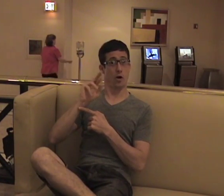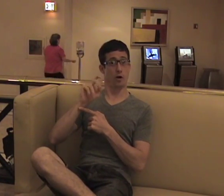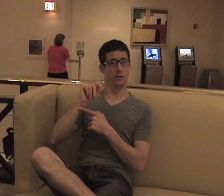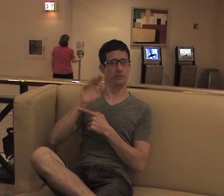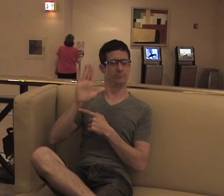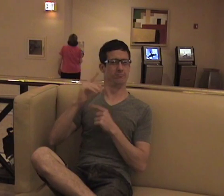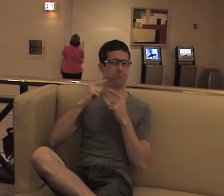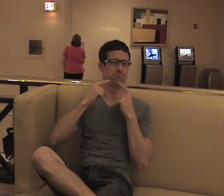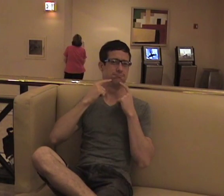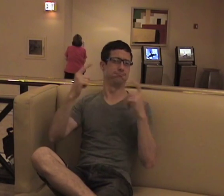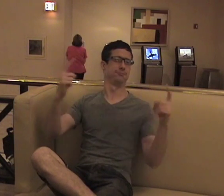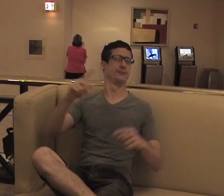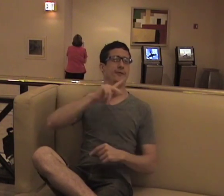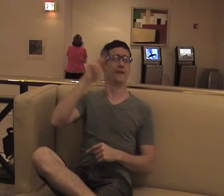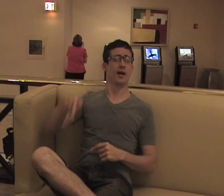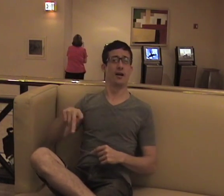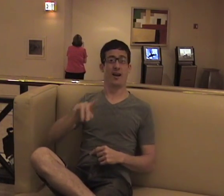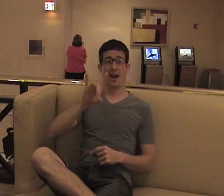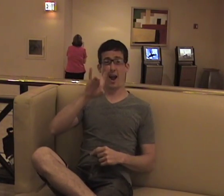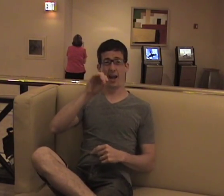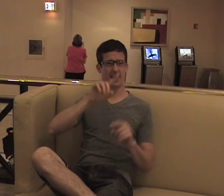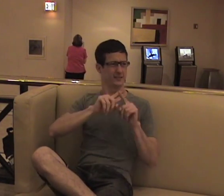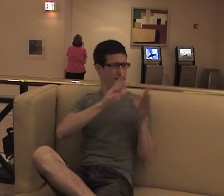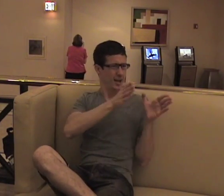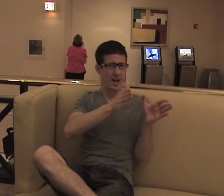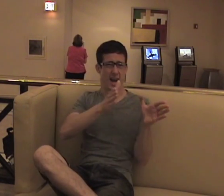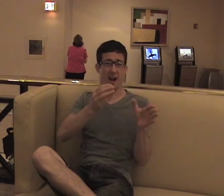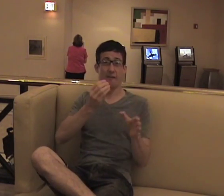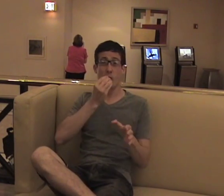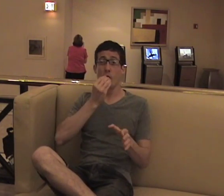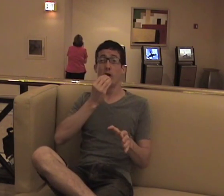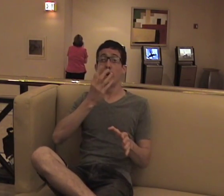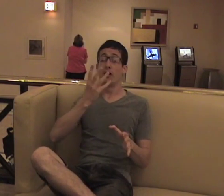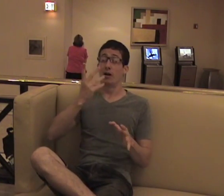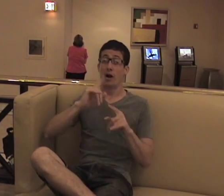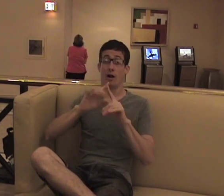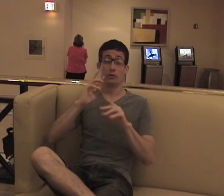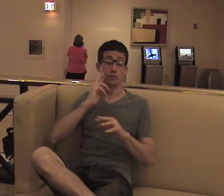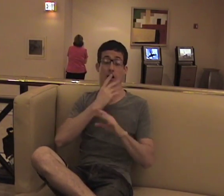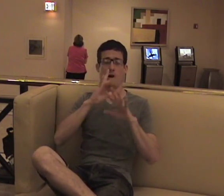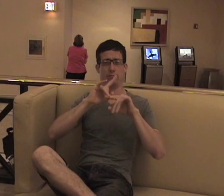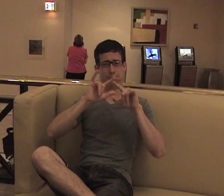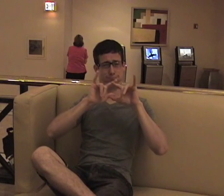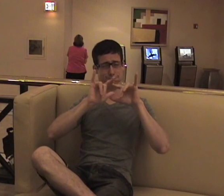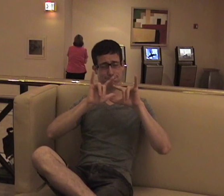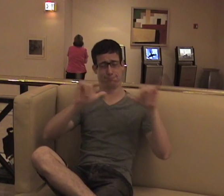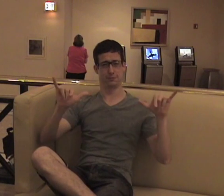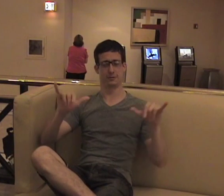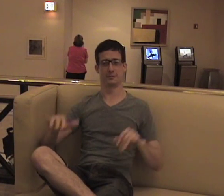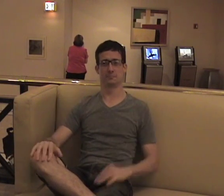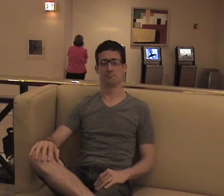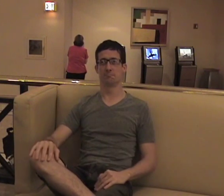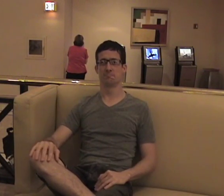famous in Philadelphia with 80+ different restaurants and vendors!